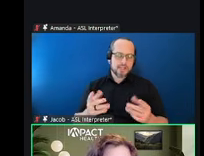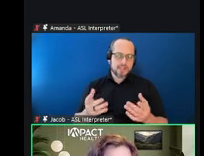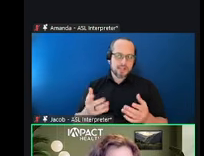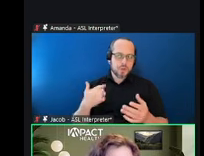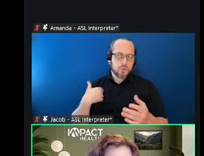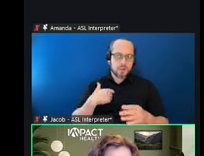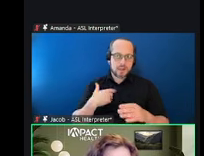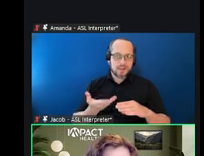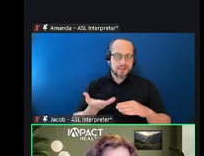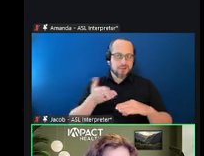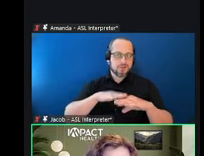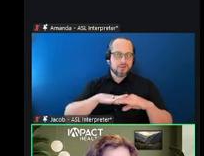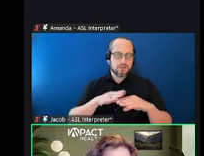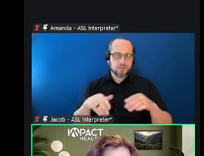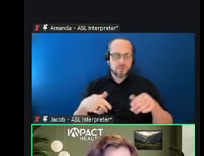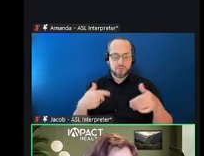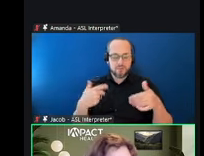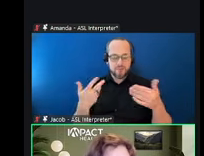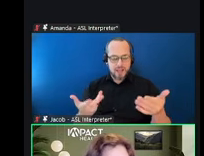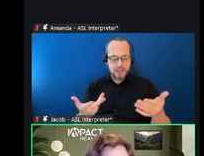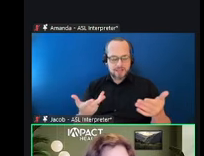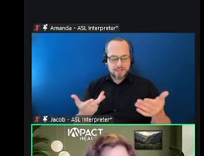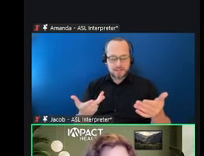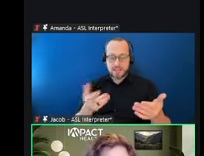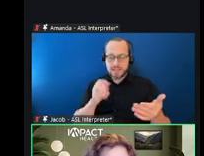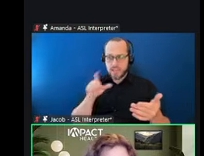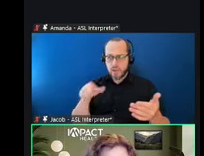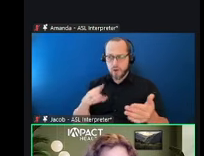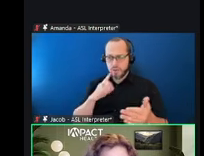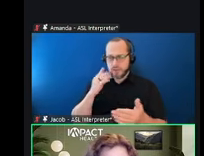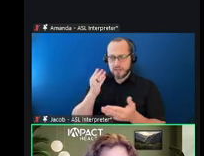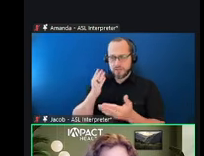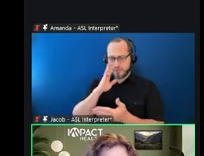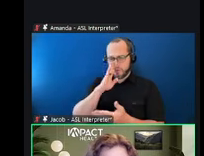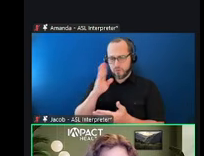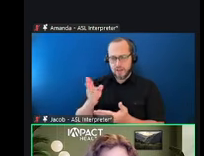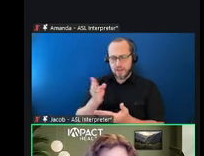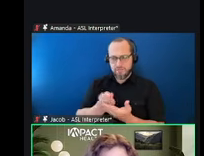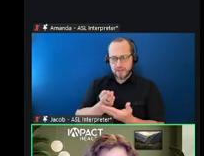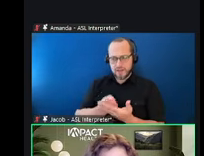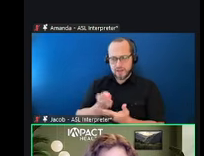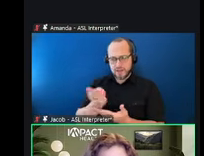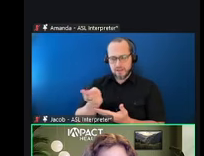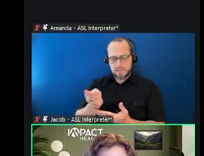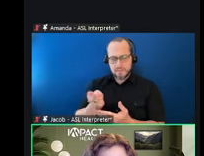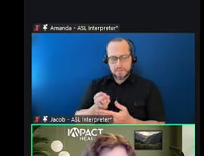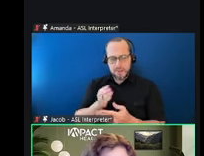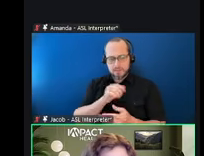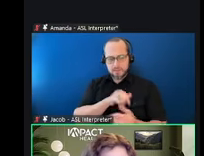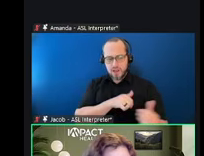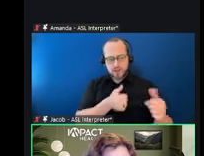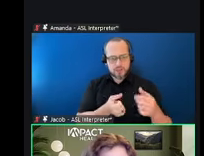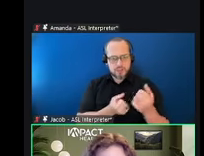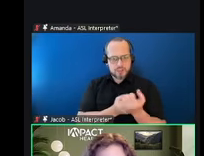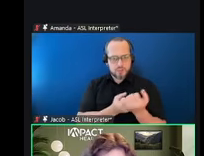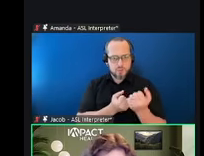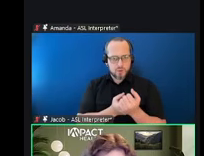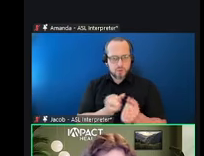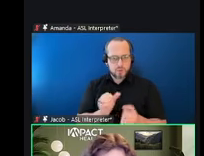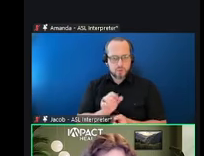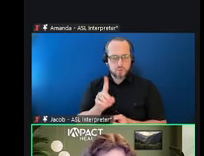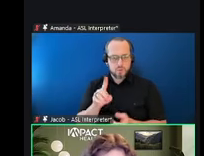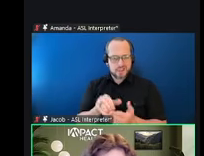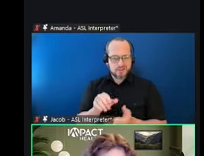we provided um and not through direct funding, but through indirect supports uh,11 full-time jobs